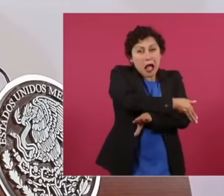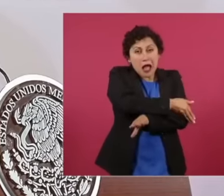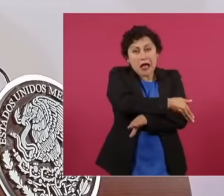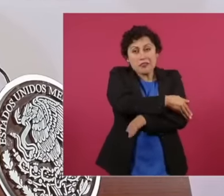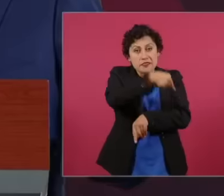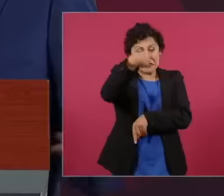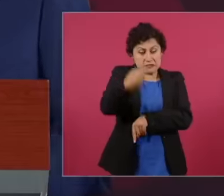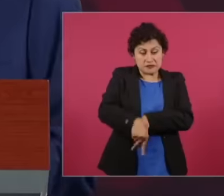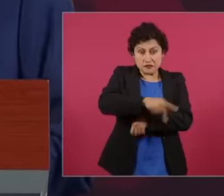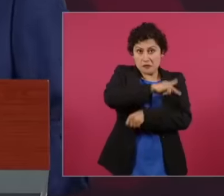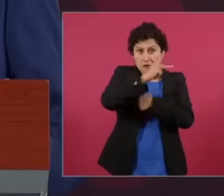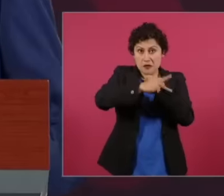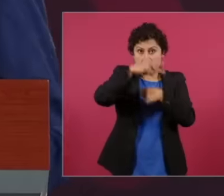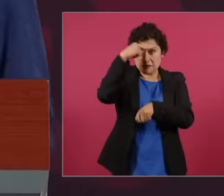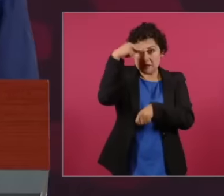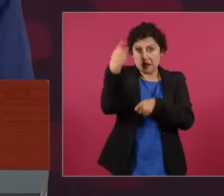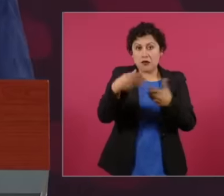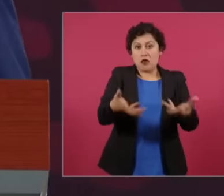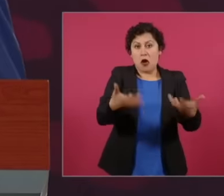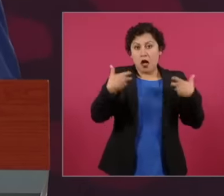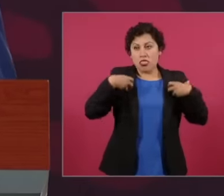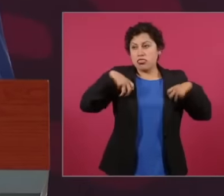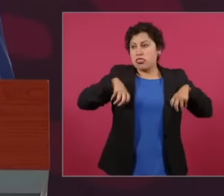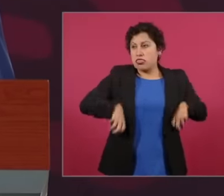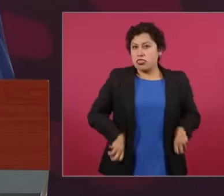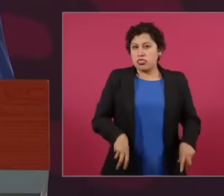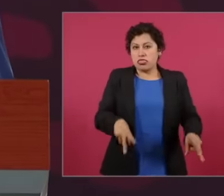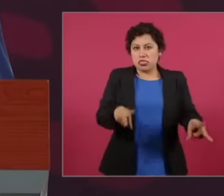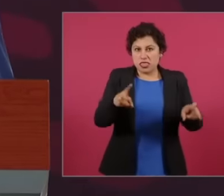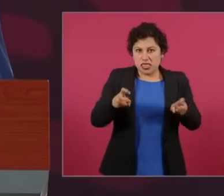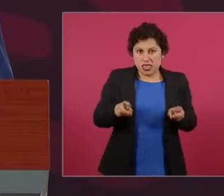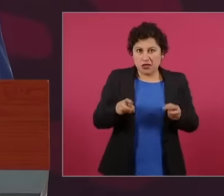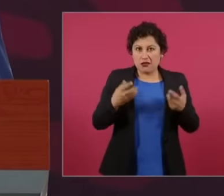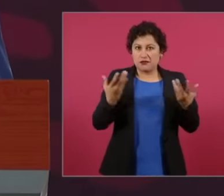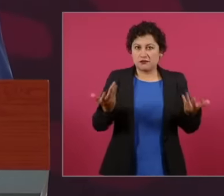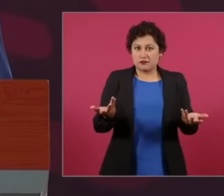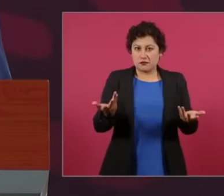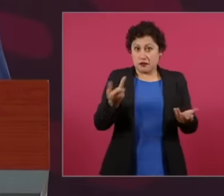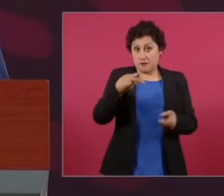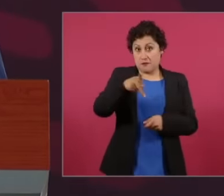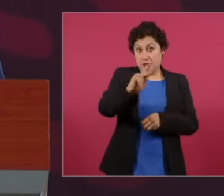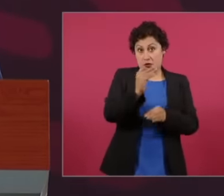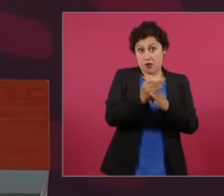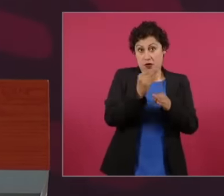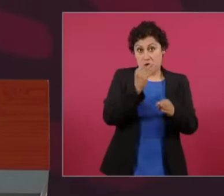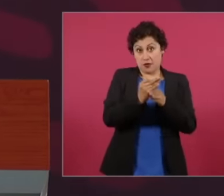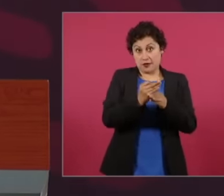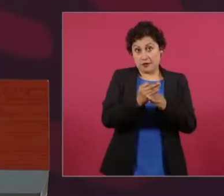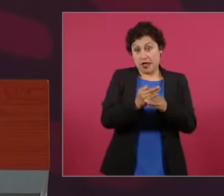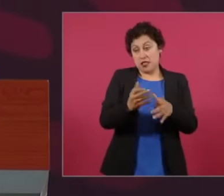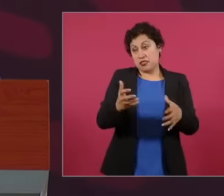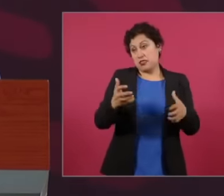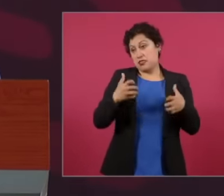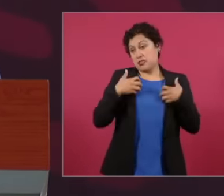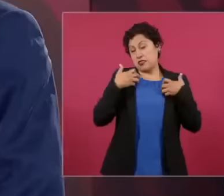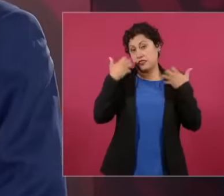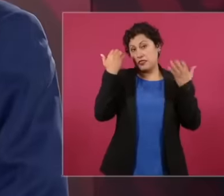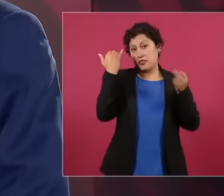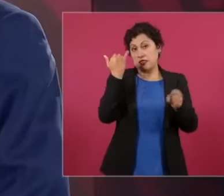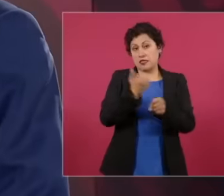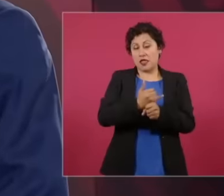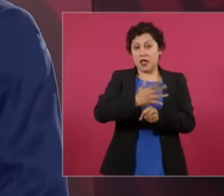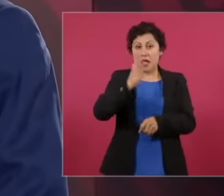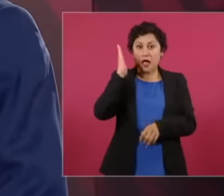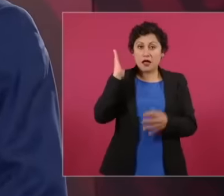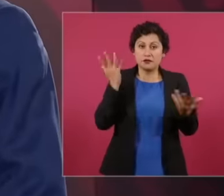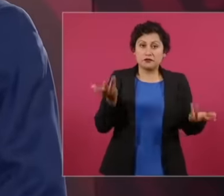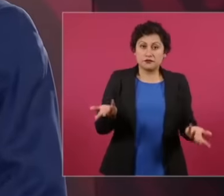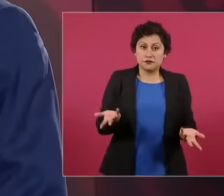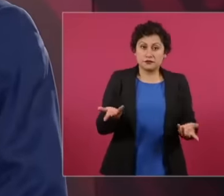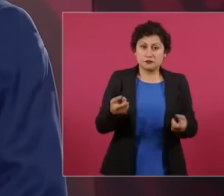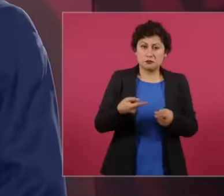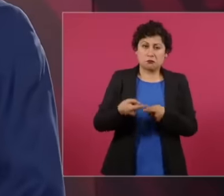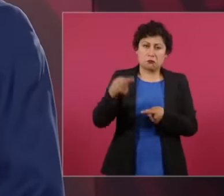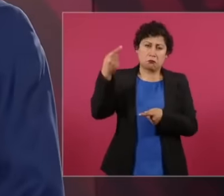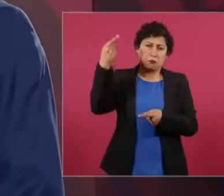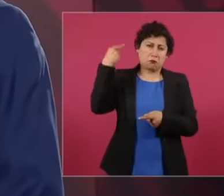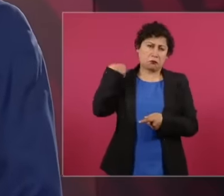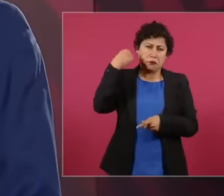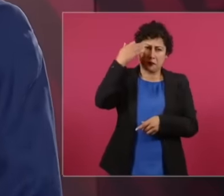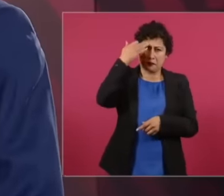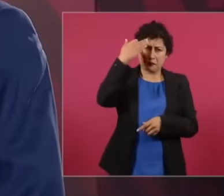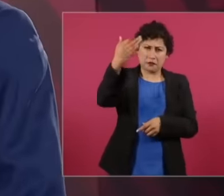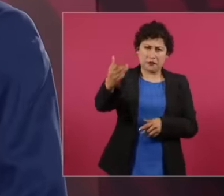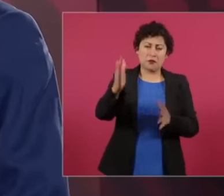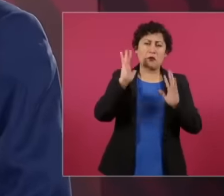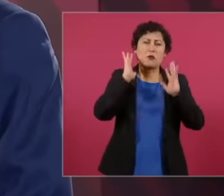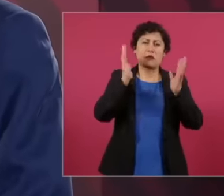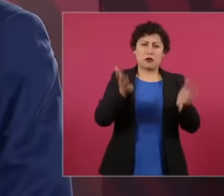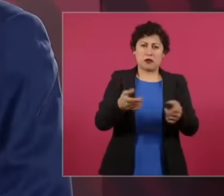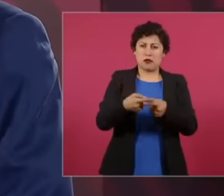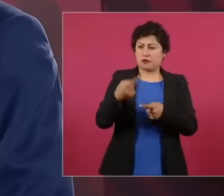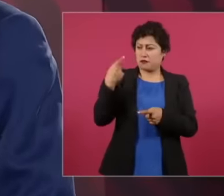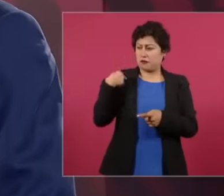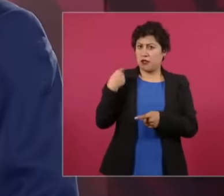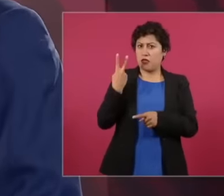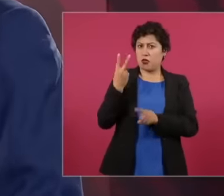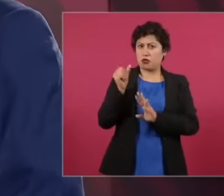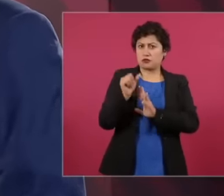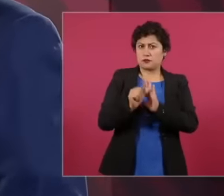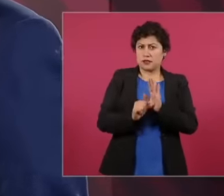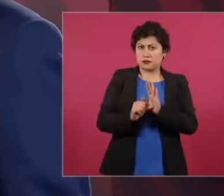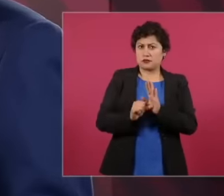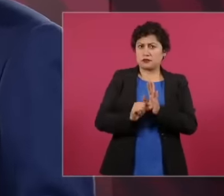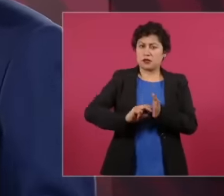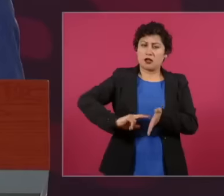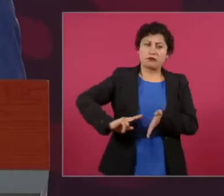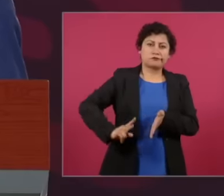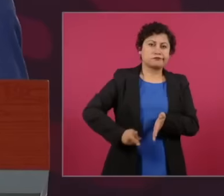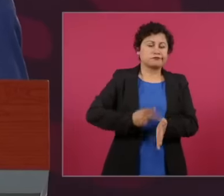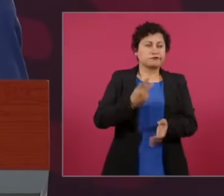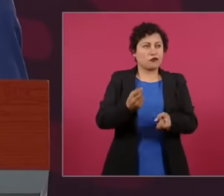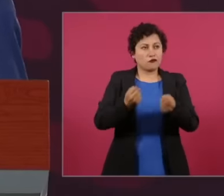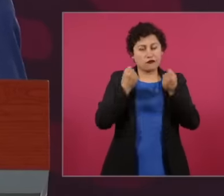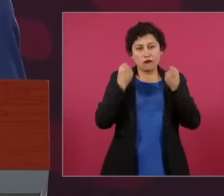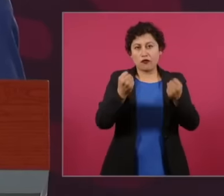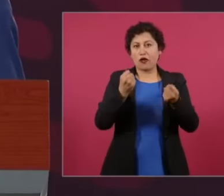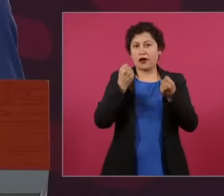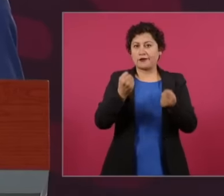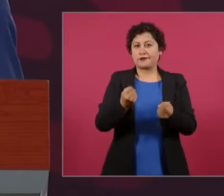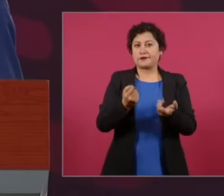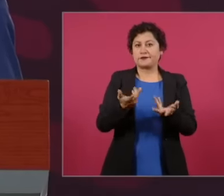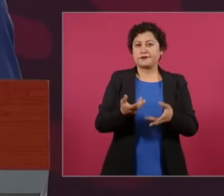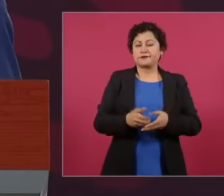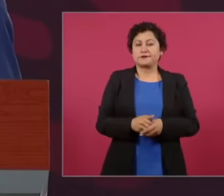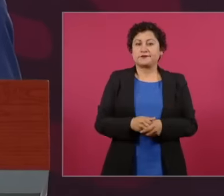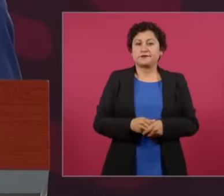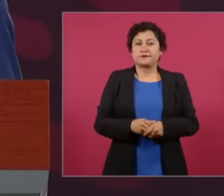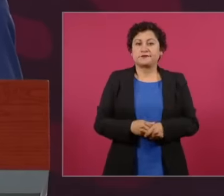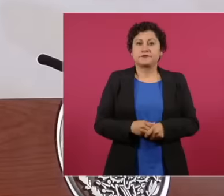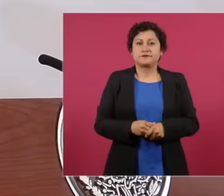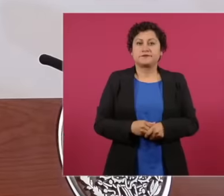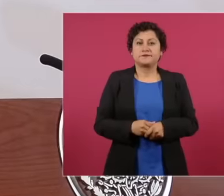are now more dissatisfied since that 2 months ago they began to